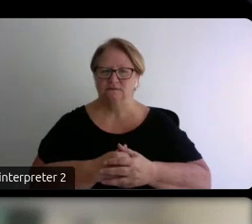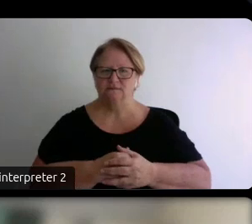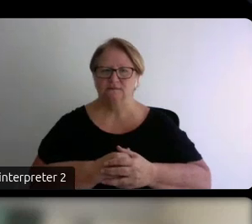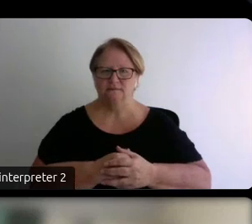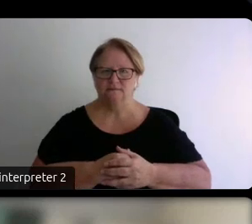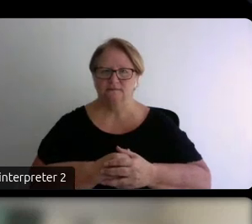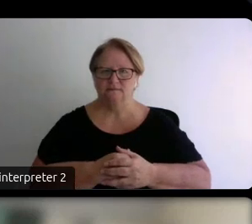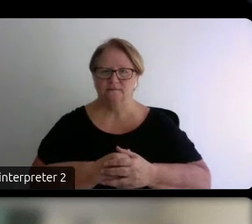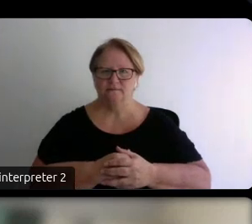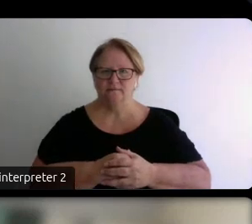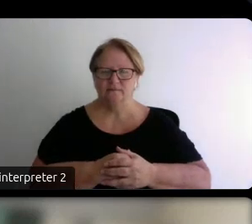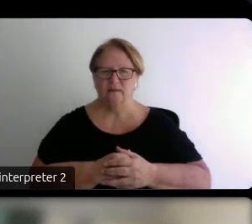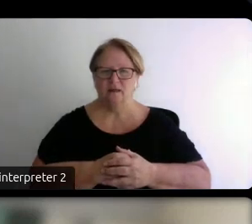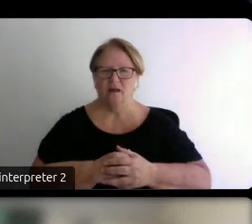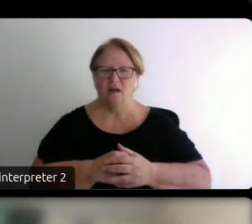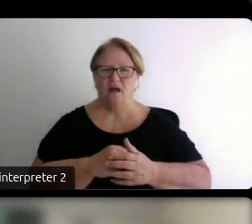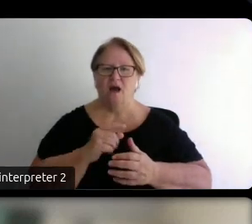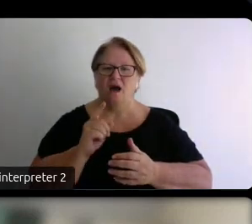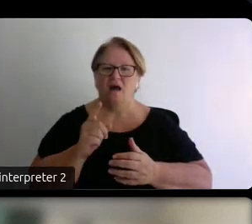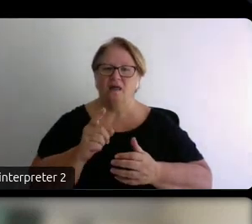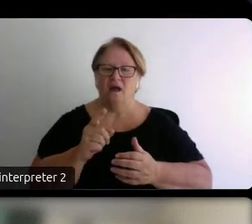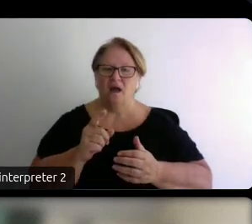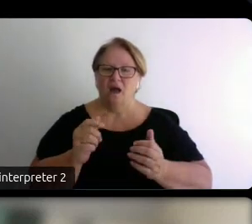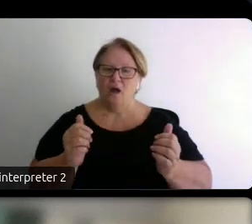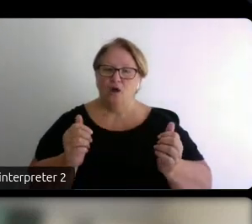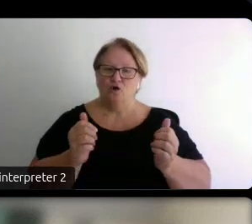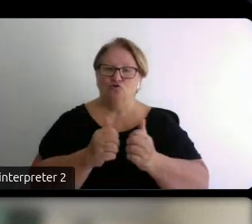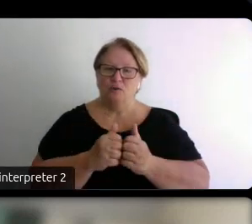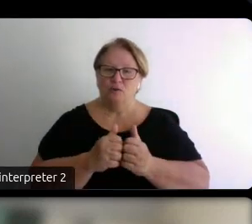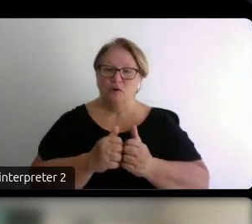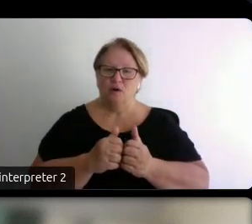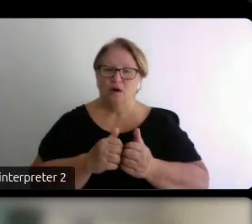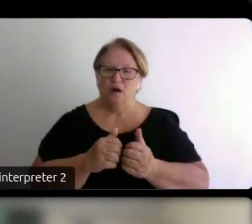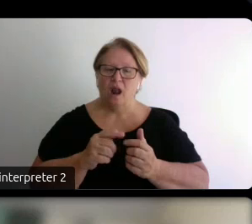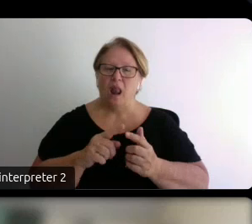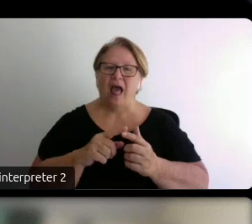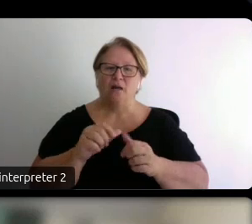is formal, the agreement or the registration is very informal. There's no forms and and contracts